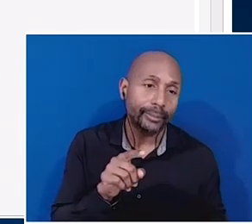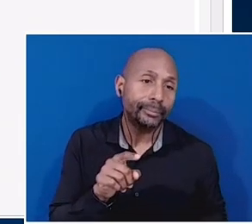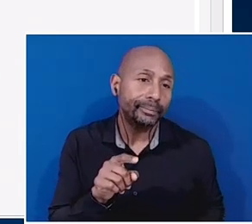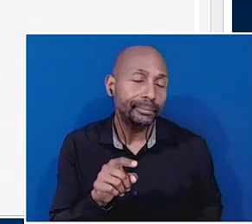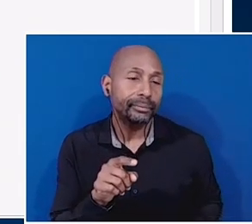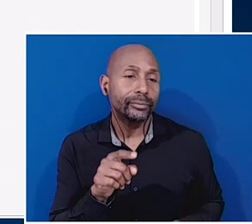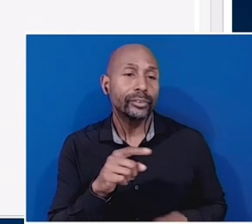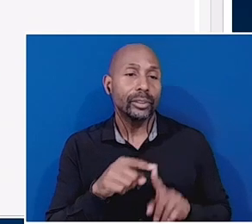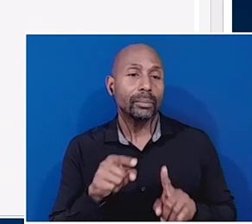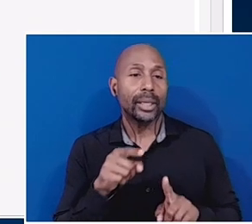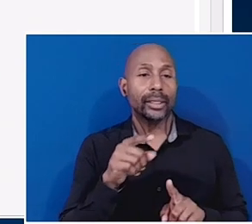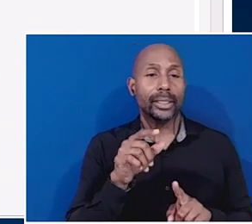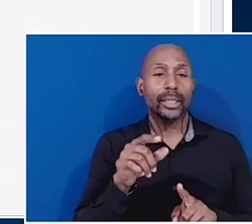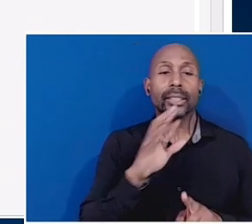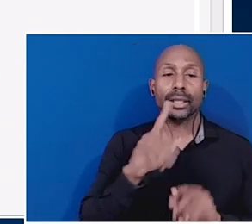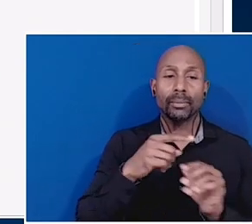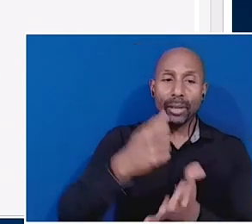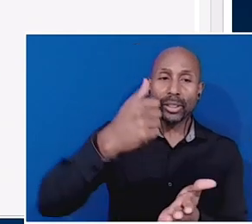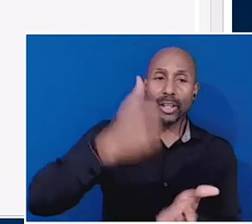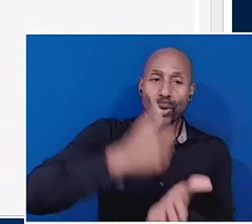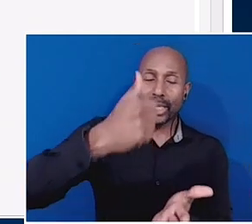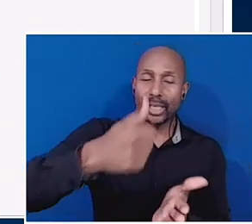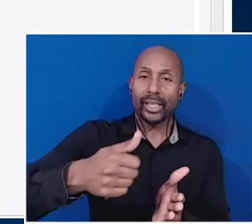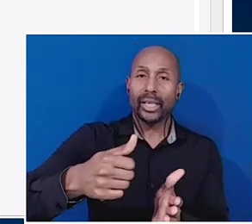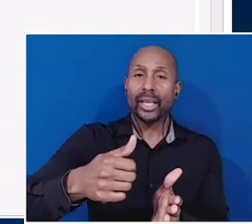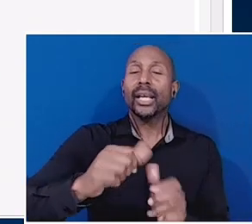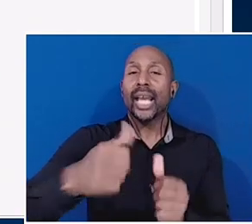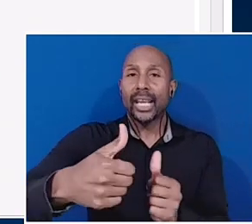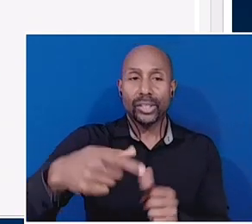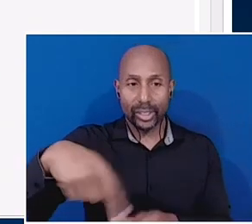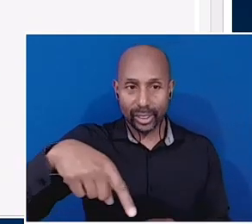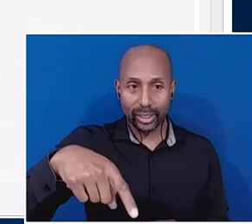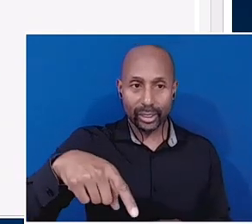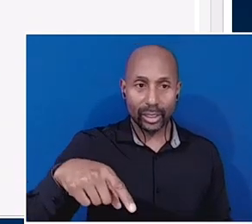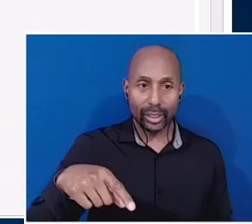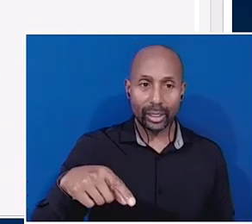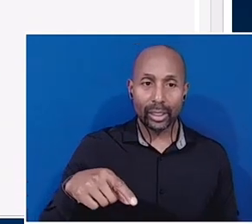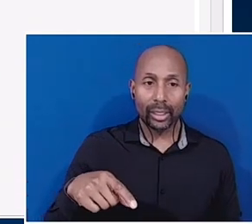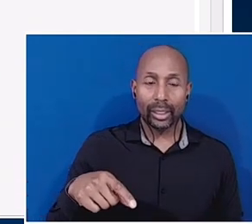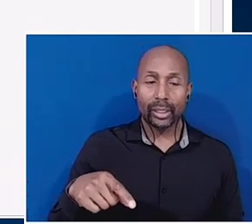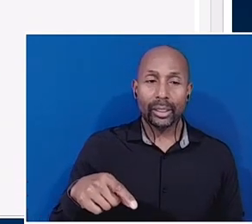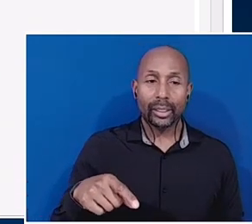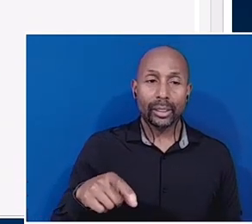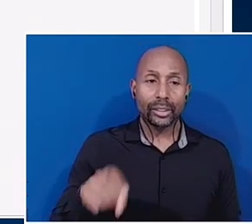not going right. And so just that should be important information to be added as well.